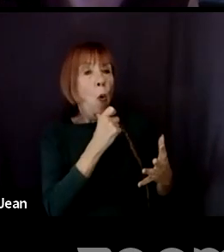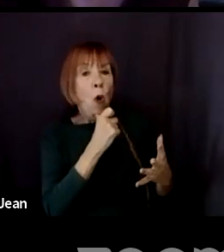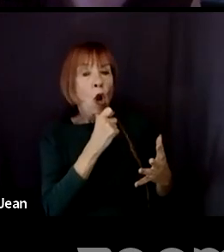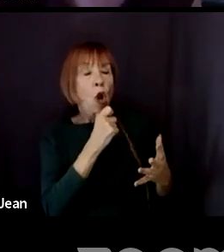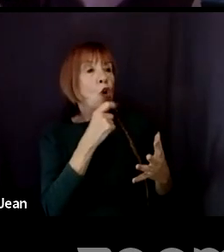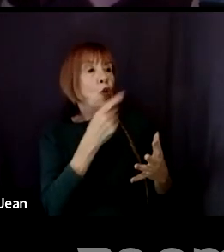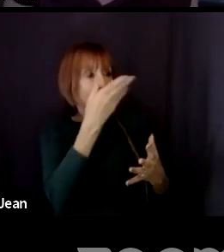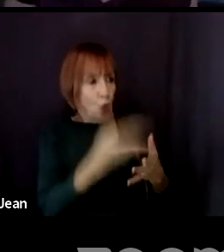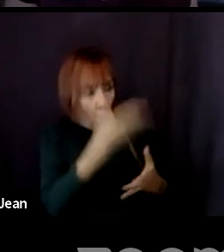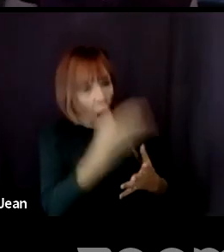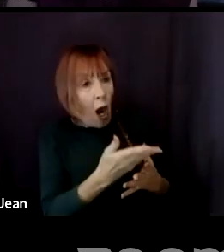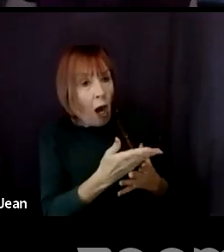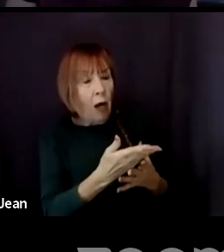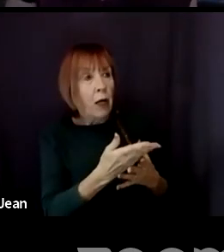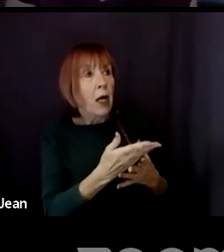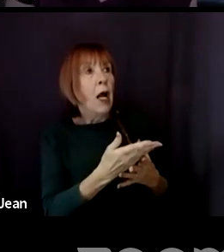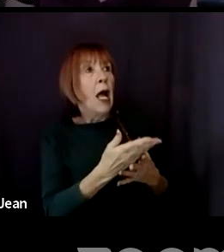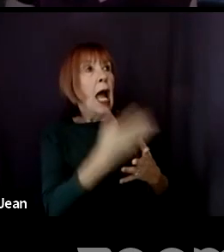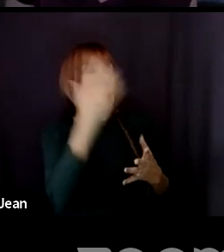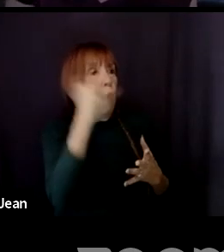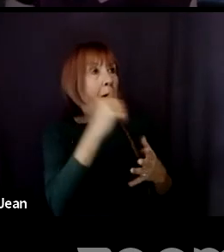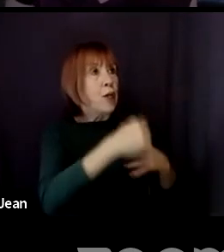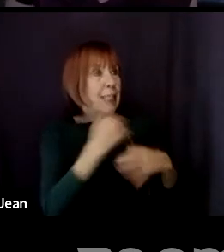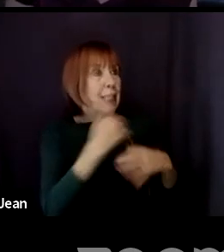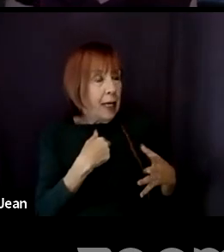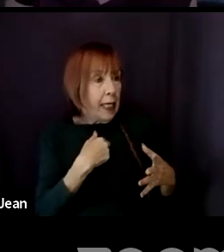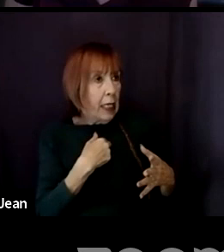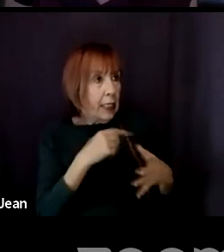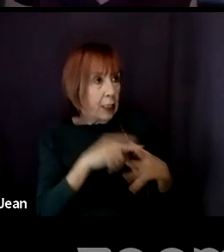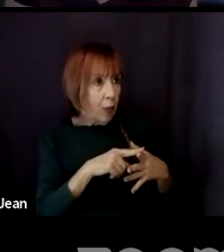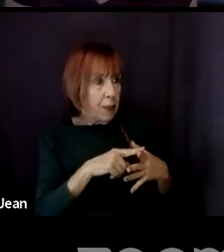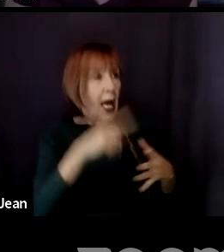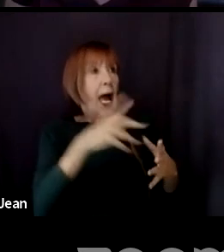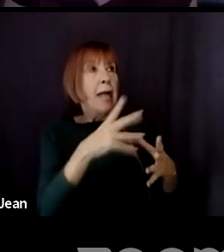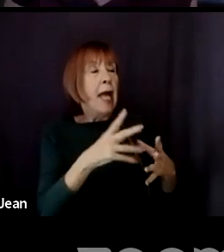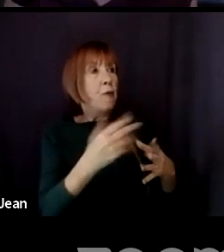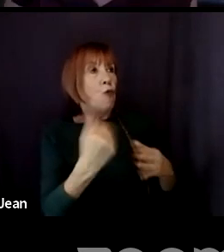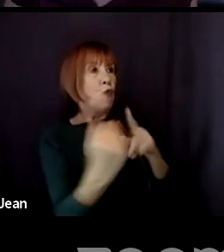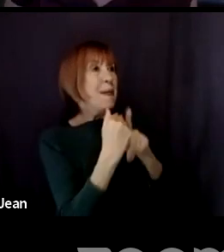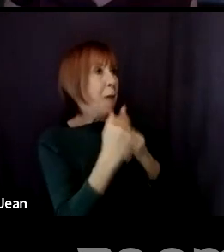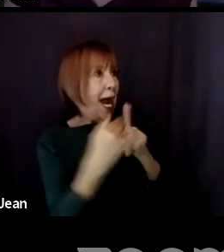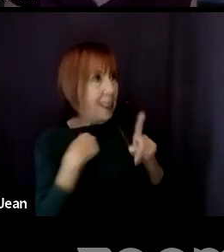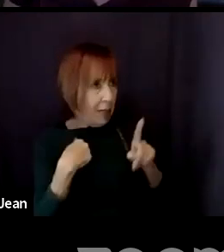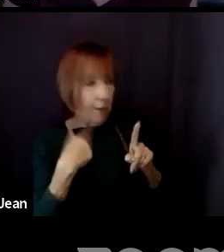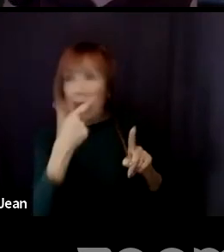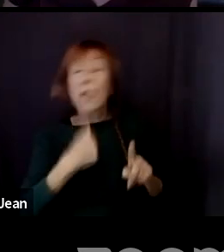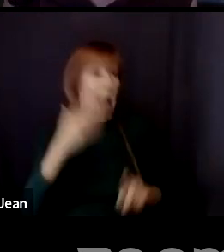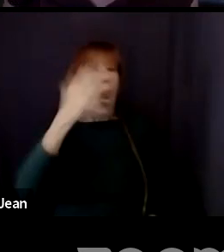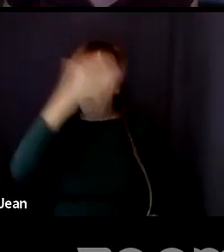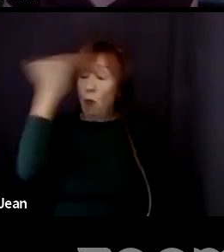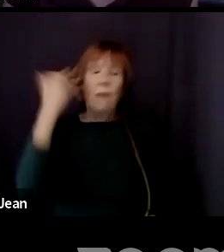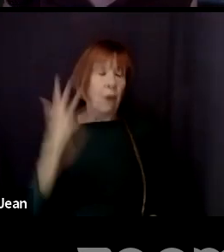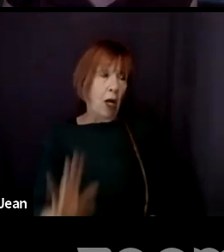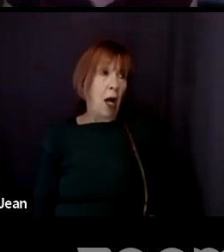so I could get it back in my head, oh, it's that script and be excited about wanting to read it. Yep. Yeah. Okay, yeah.